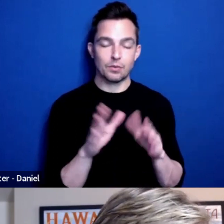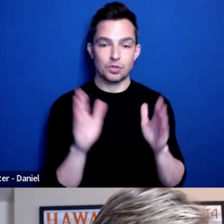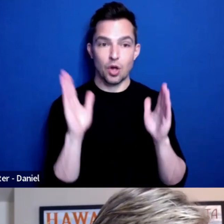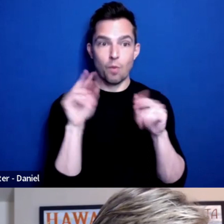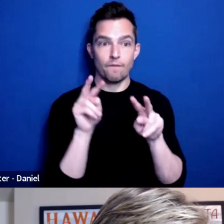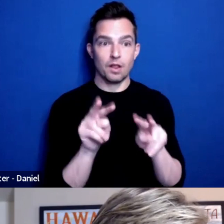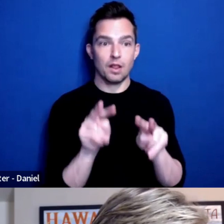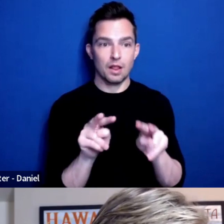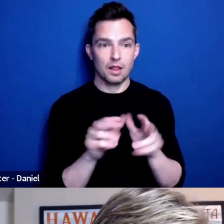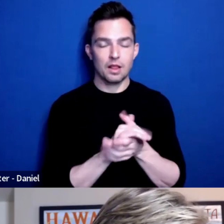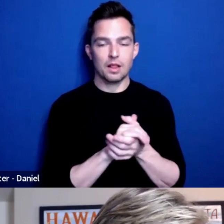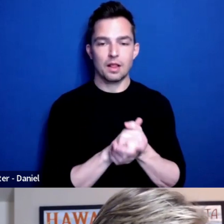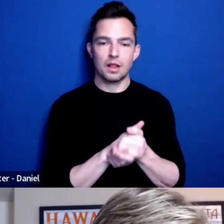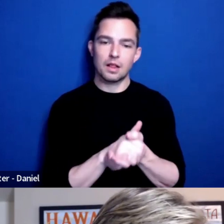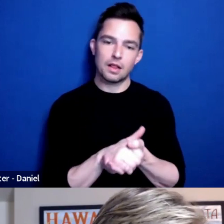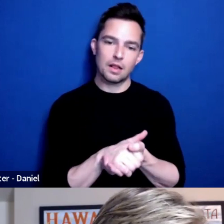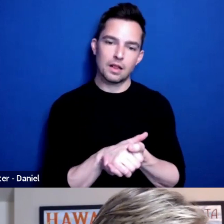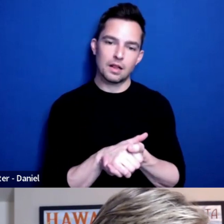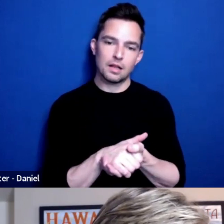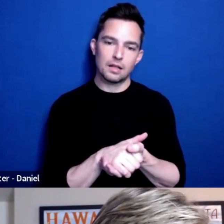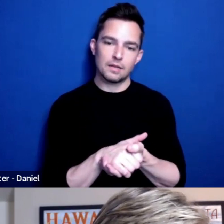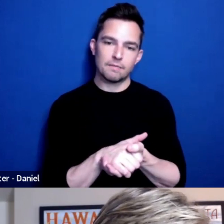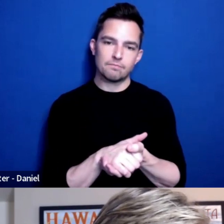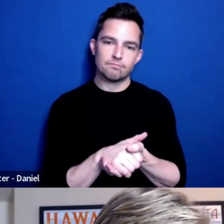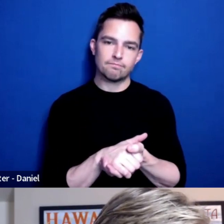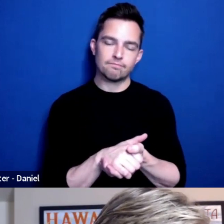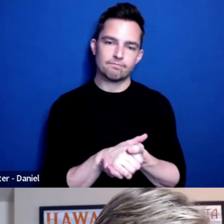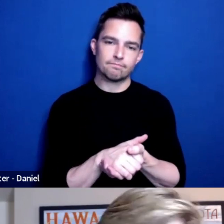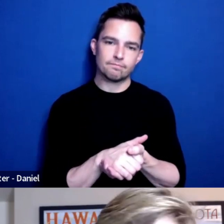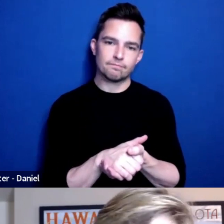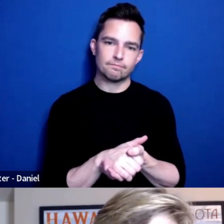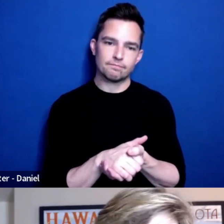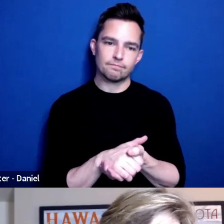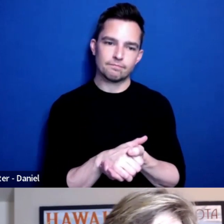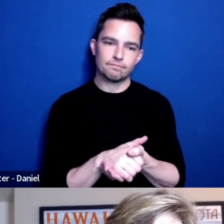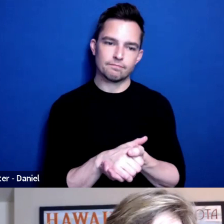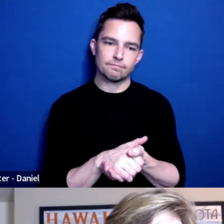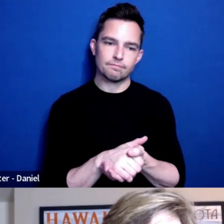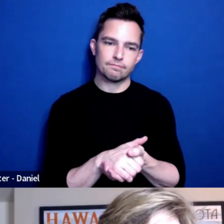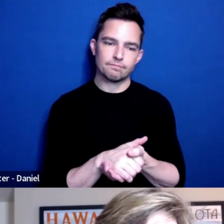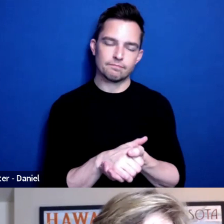And most people did it did attend most of the time. That I